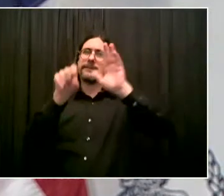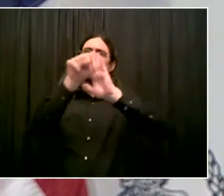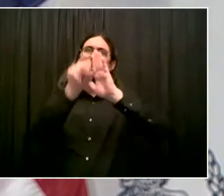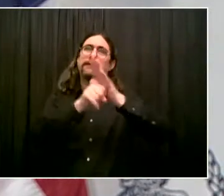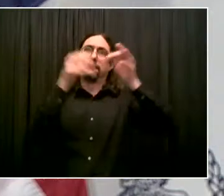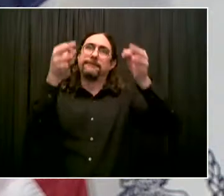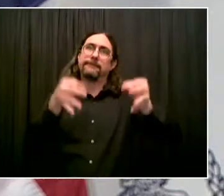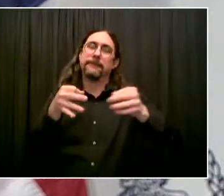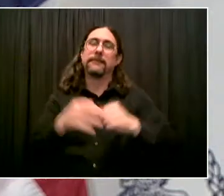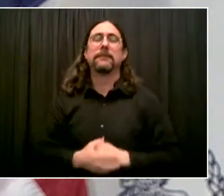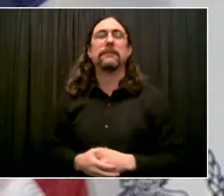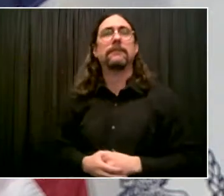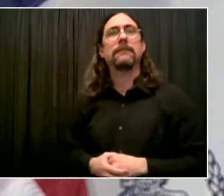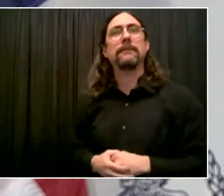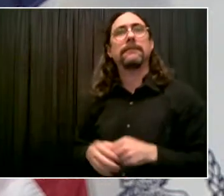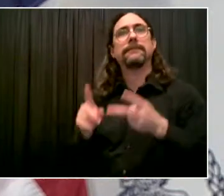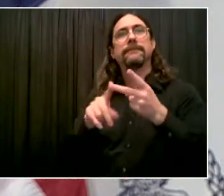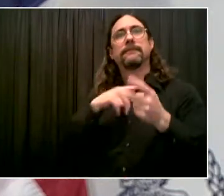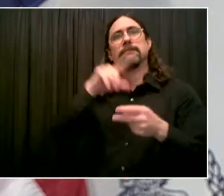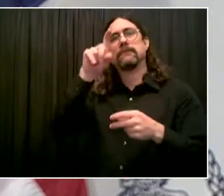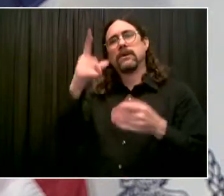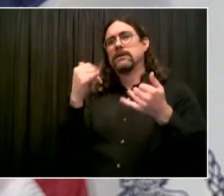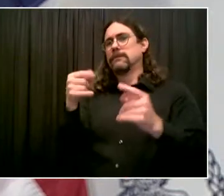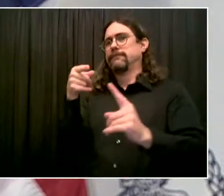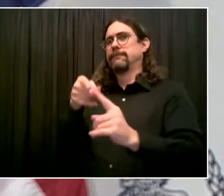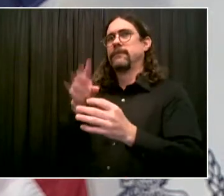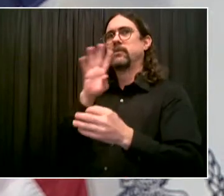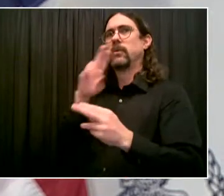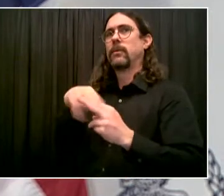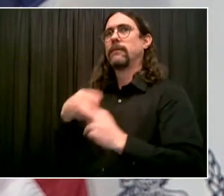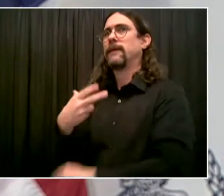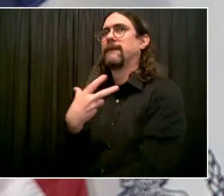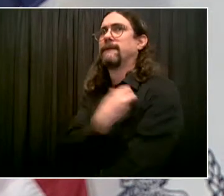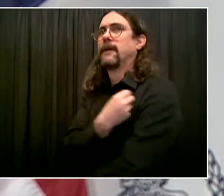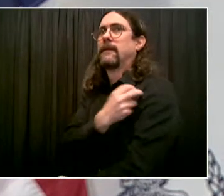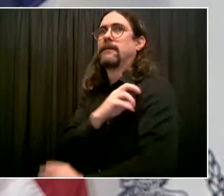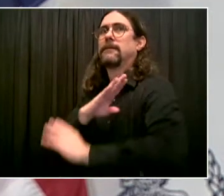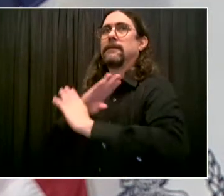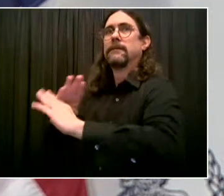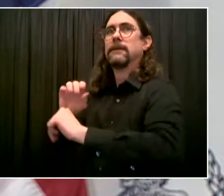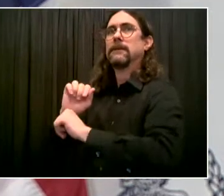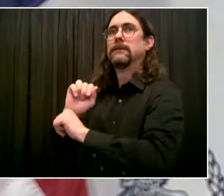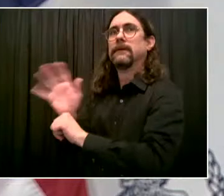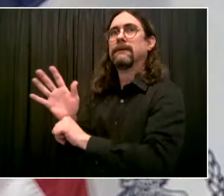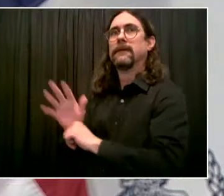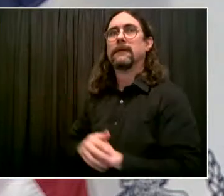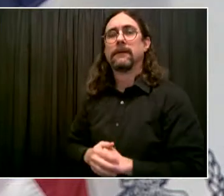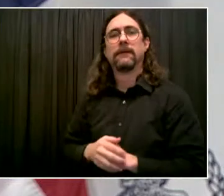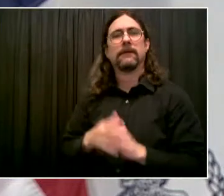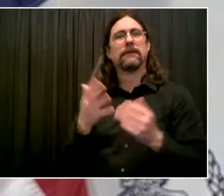EVEN MORE. GO AHEAD, ERIN. > >RReporrter: : A SIMILAR KIND OF QUESTION, WITH COMPLAINTS ABOUT